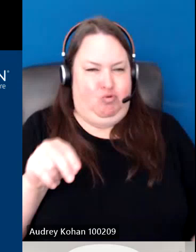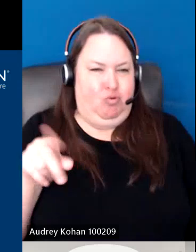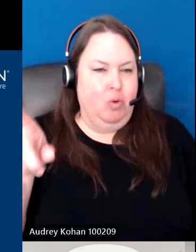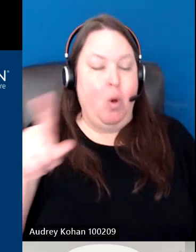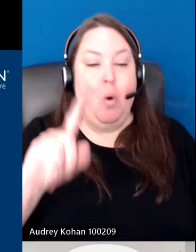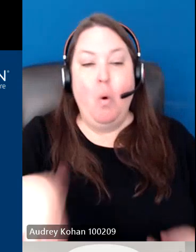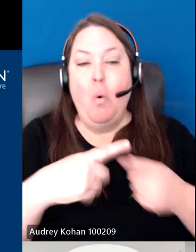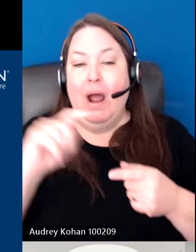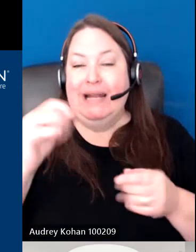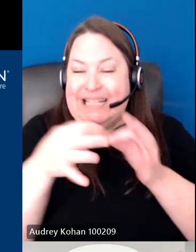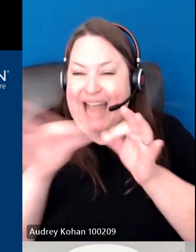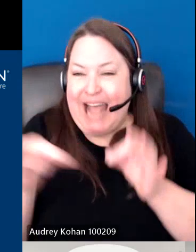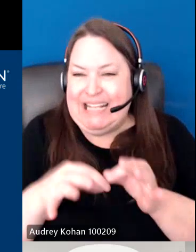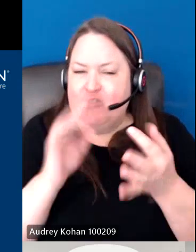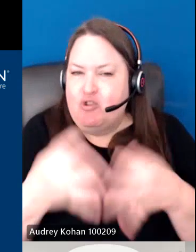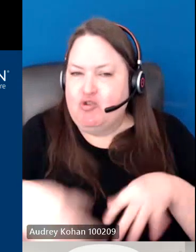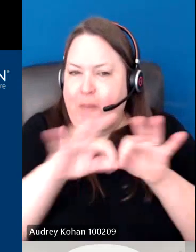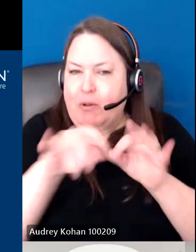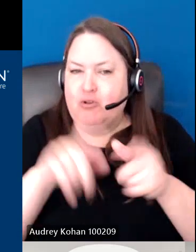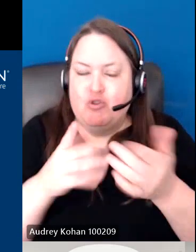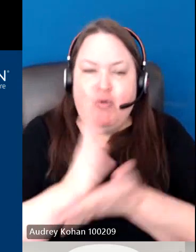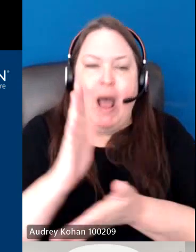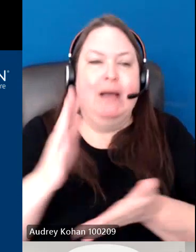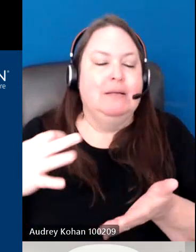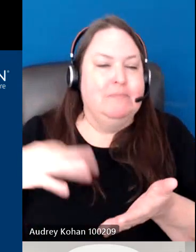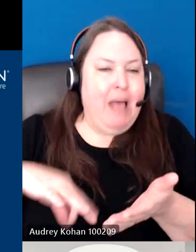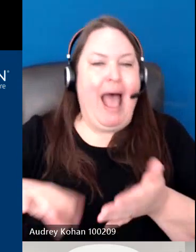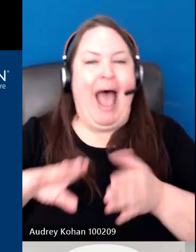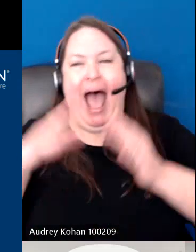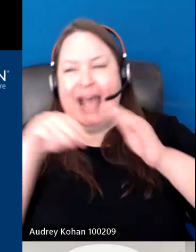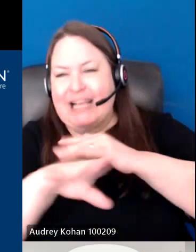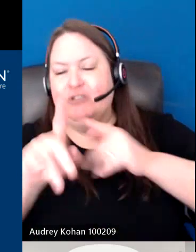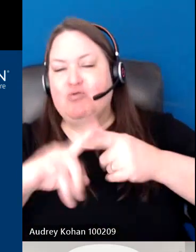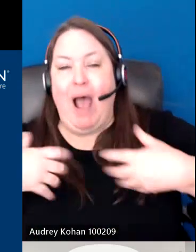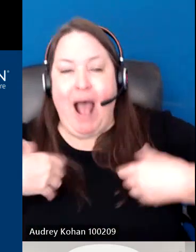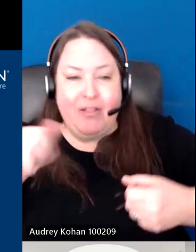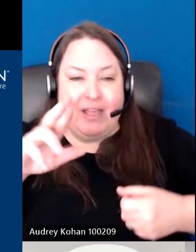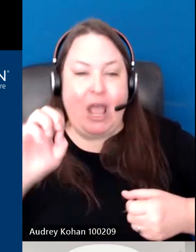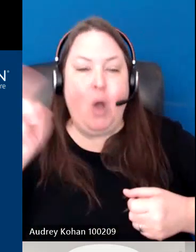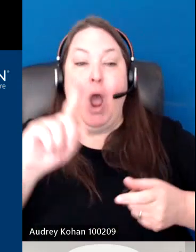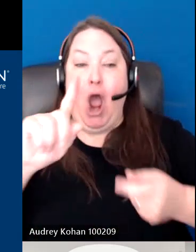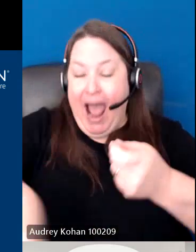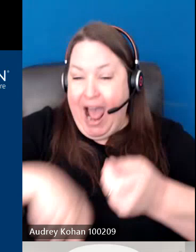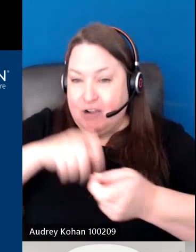is critical to the rights benefits or meaningful access to healthc care where accuracy is essential